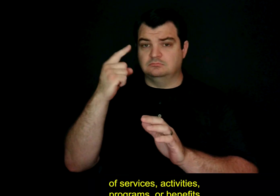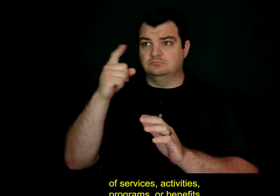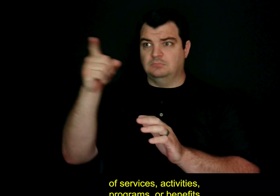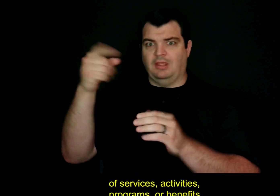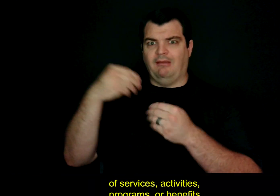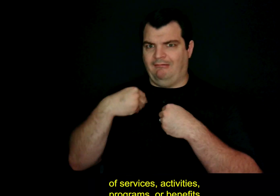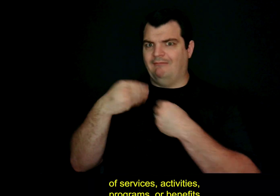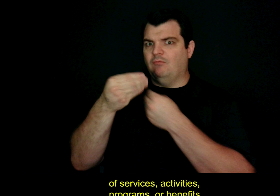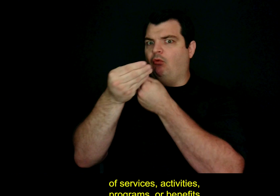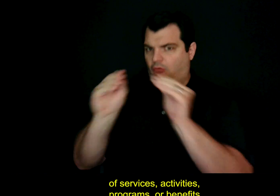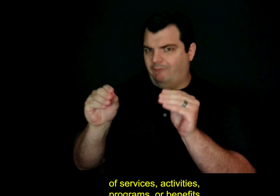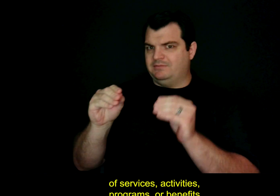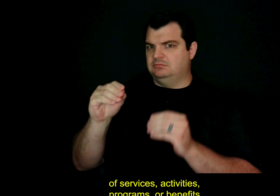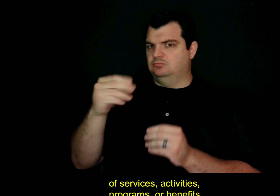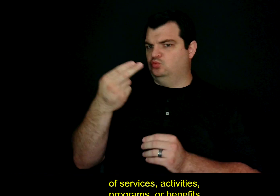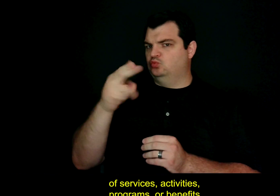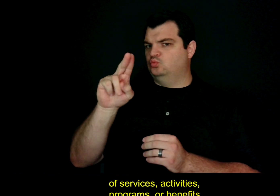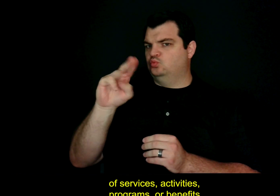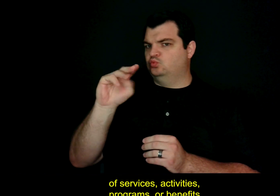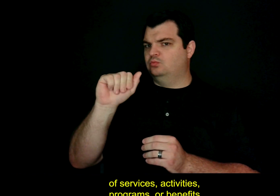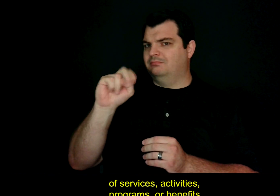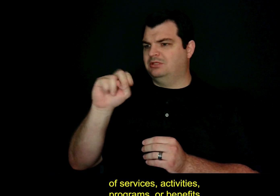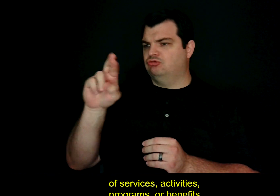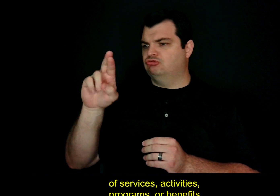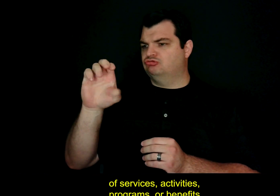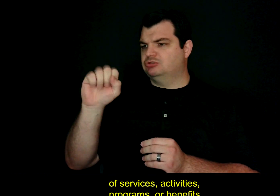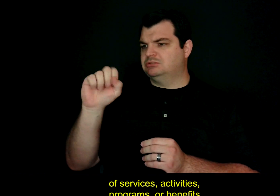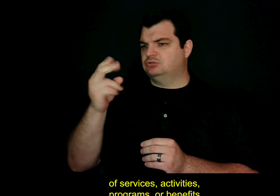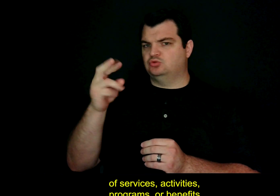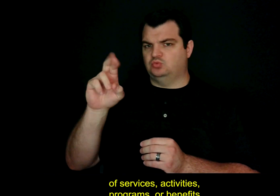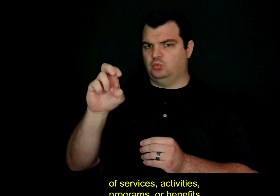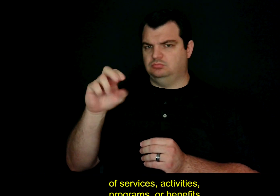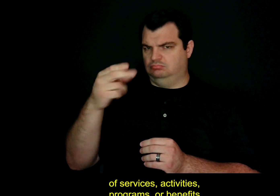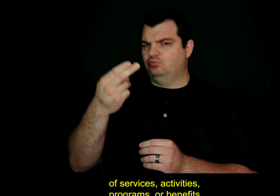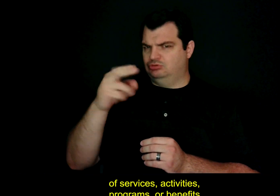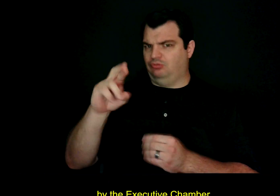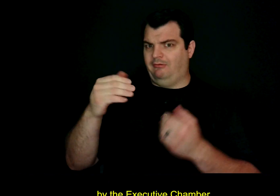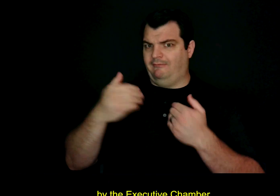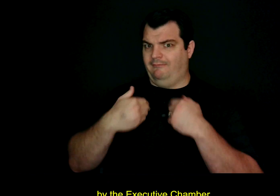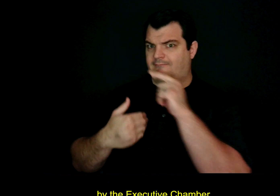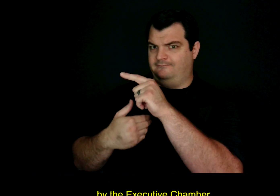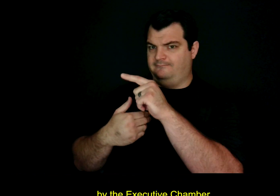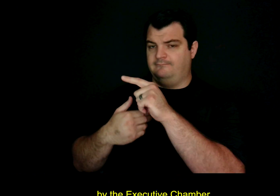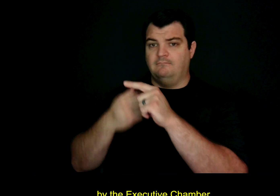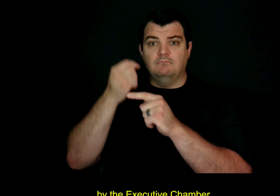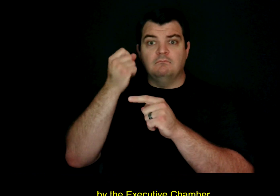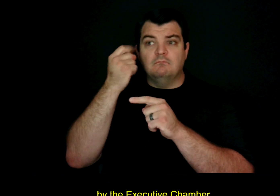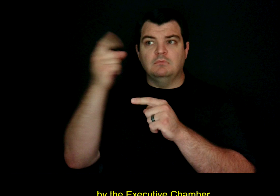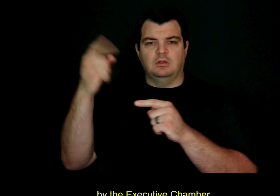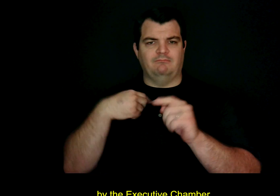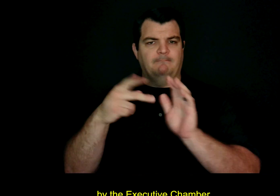of services, activities, programs, or benefits by the Executive Chamber.